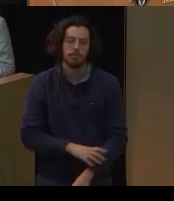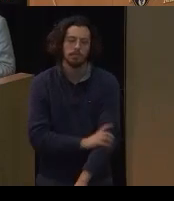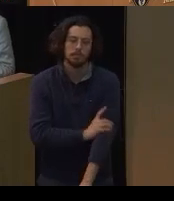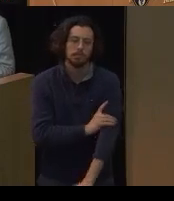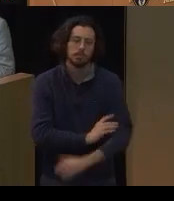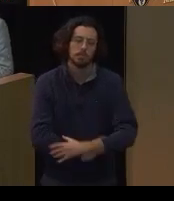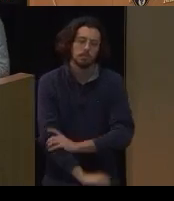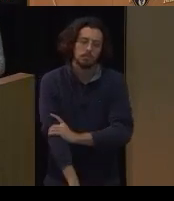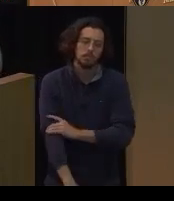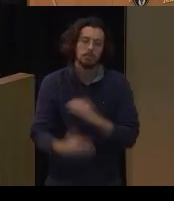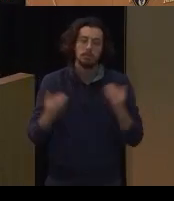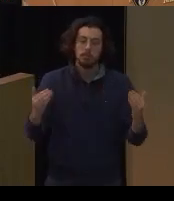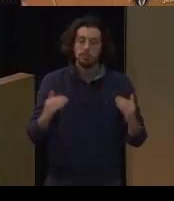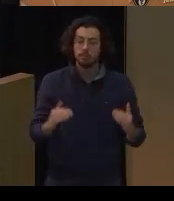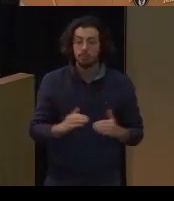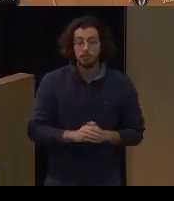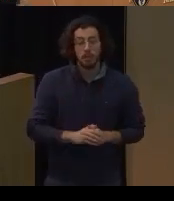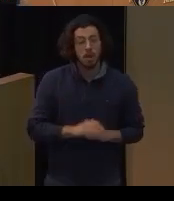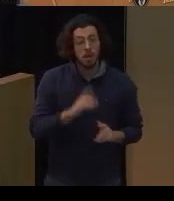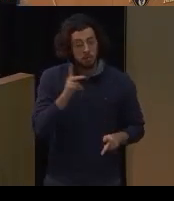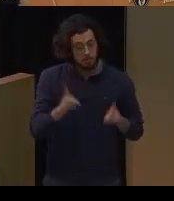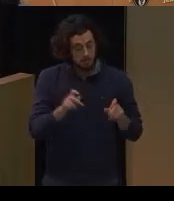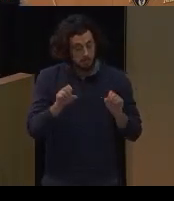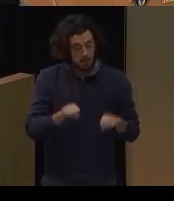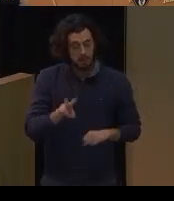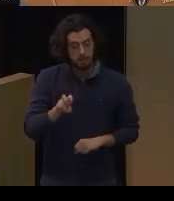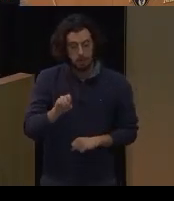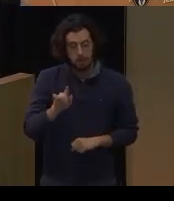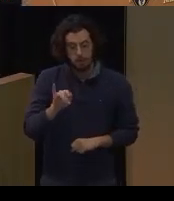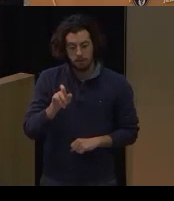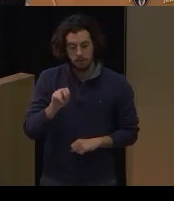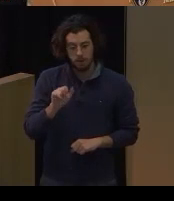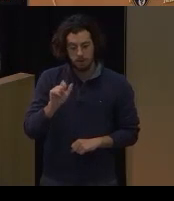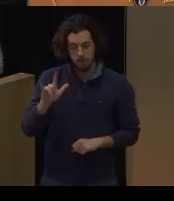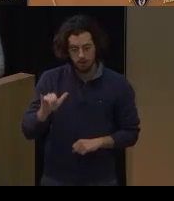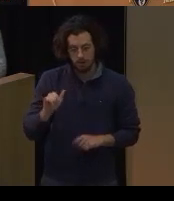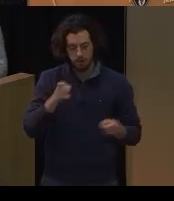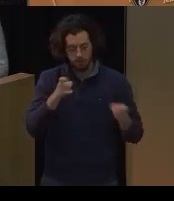okay now if people can volitionally control the network we would expect to see greater neural